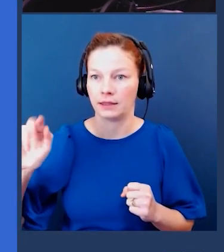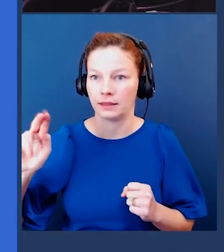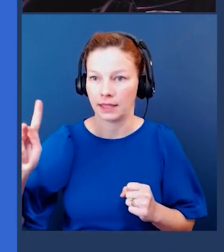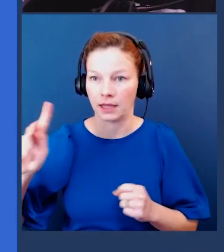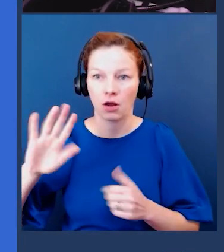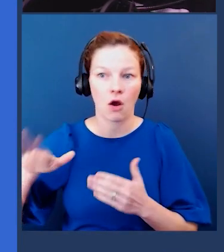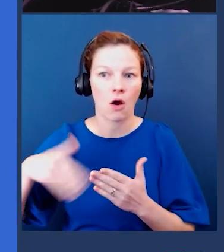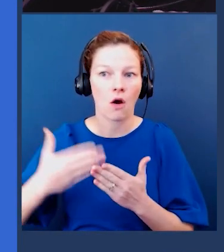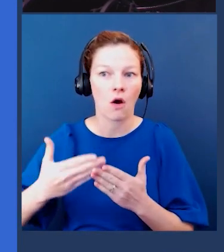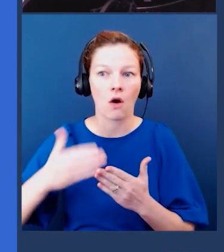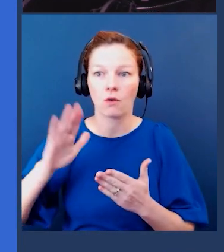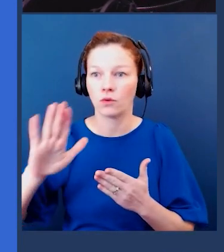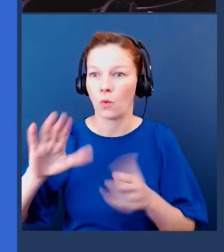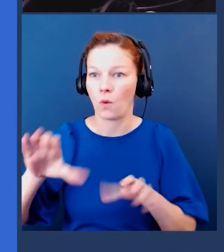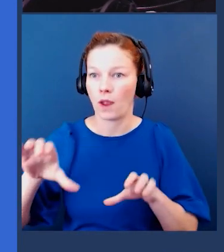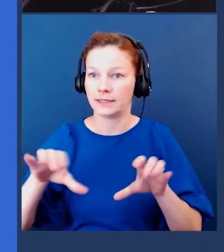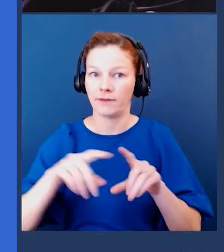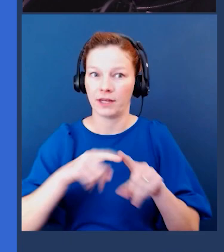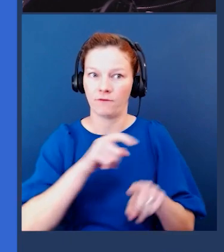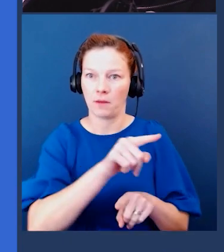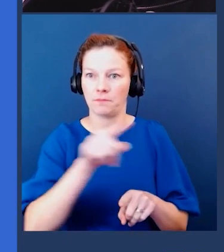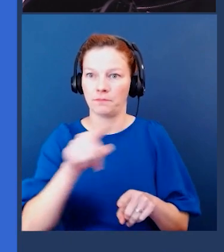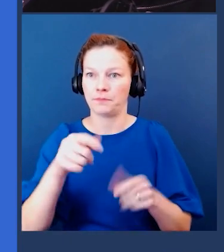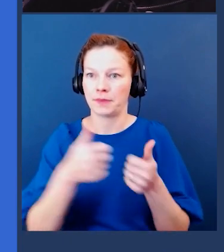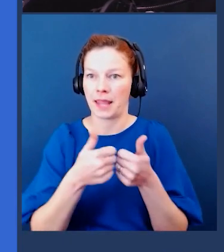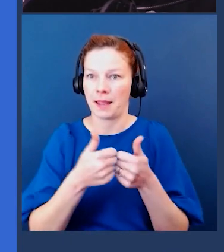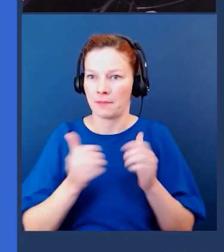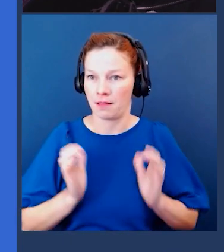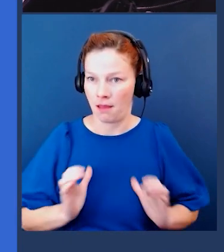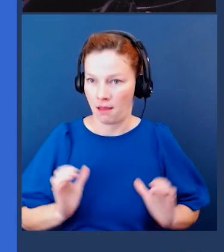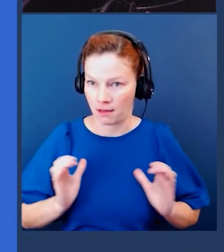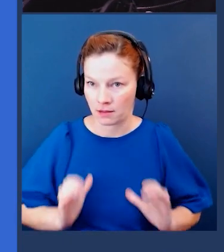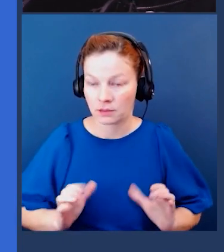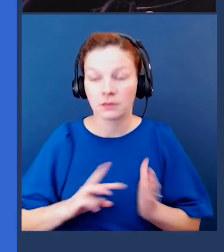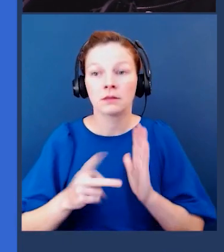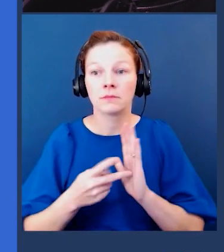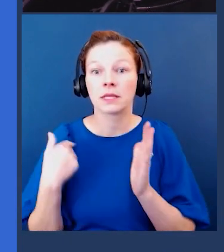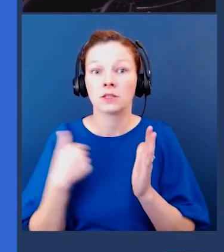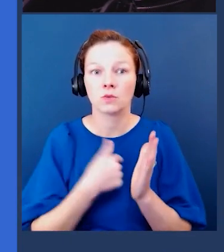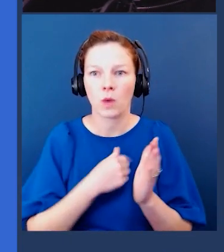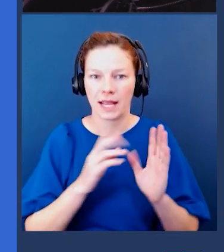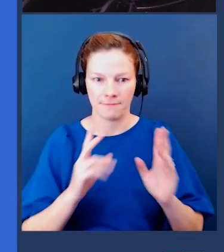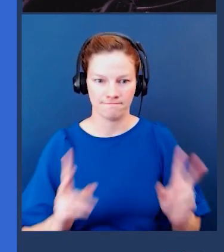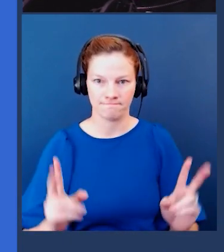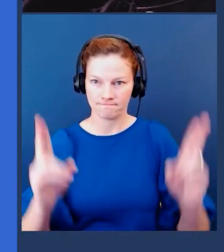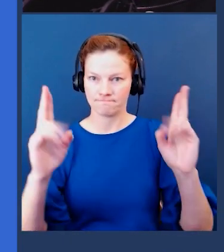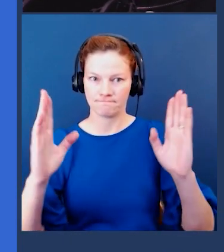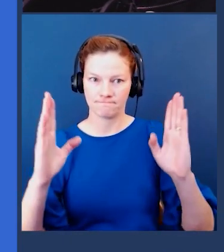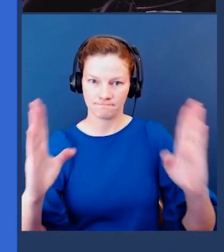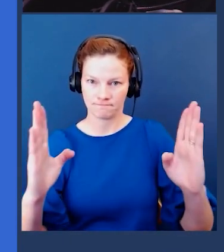So in that case, specifically, we capture key moments like, you know, which characters got killed,